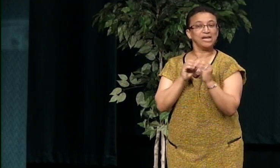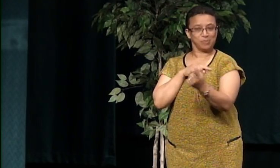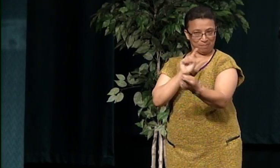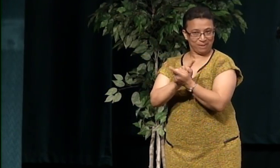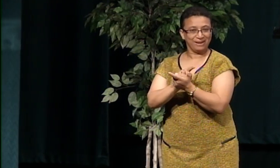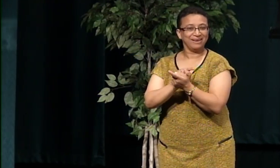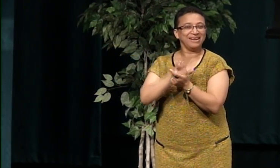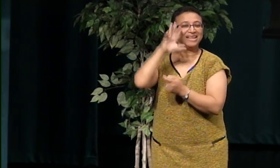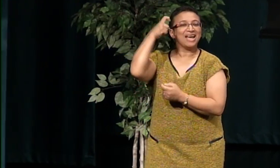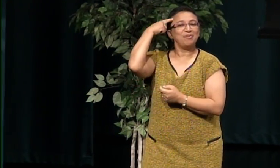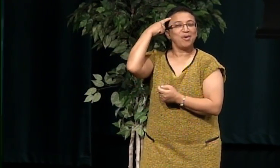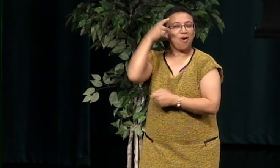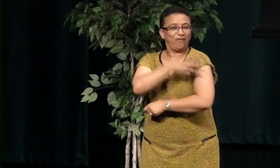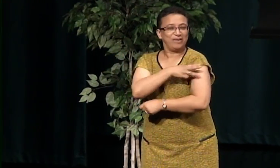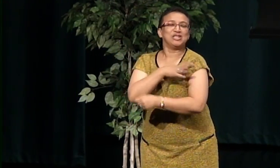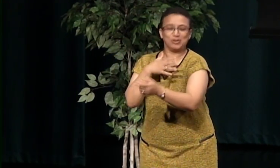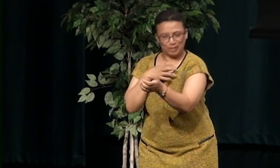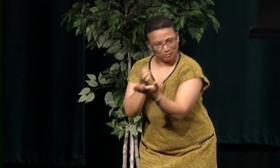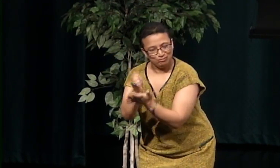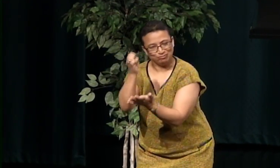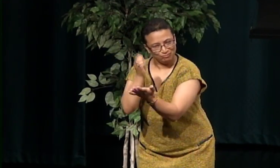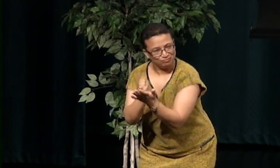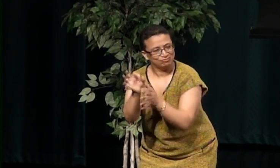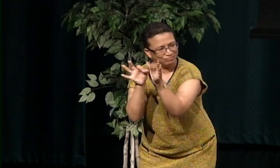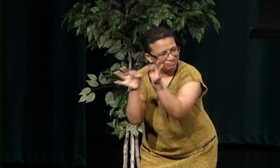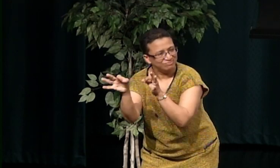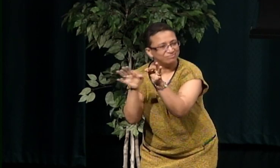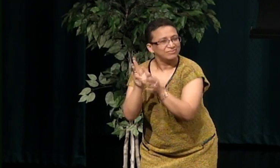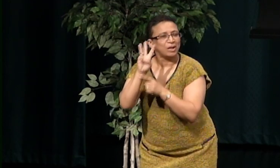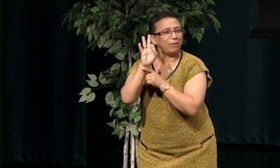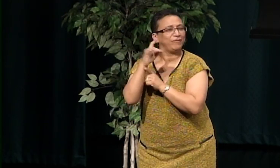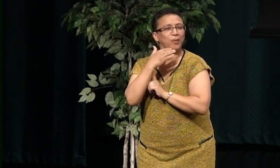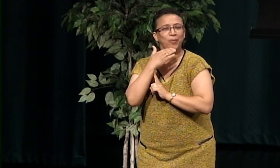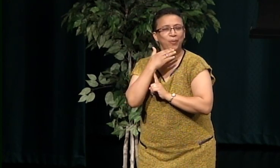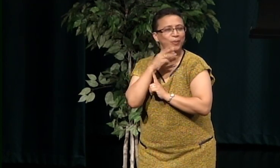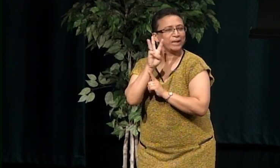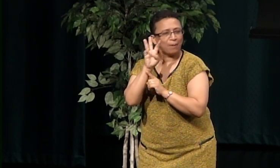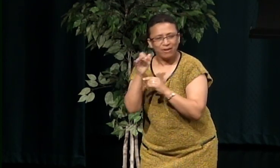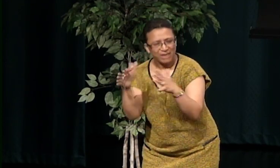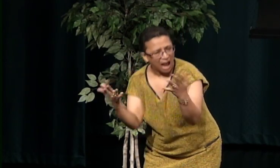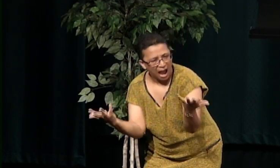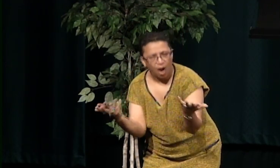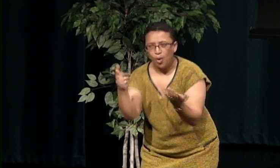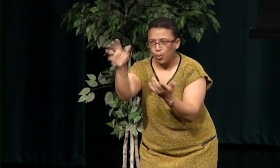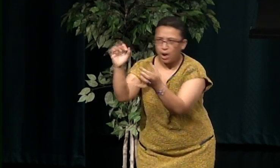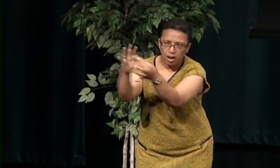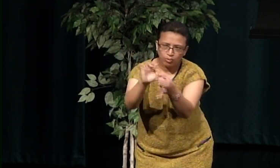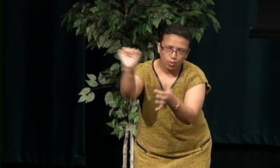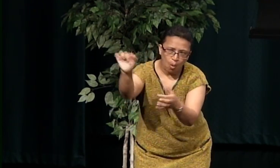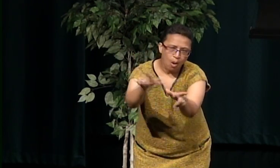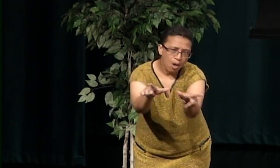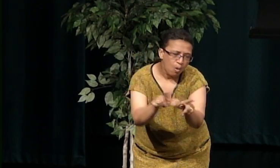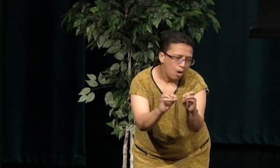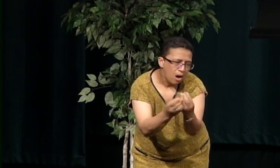When we go to a board meeting, we meet government officials there